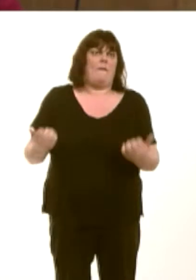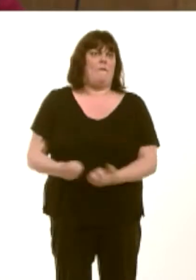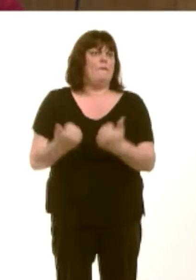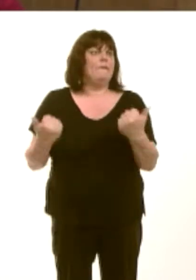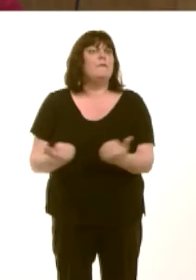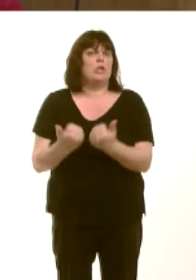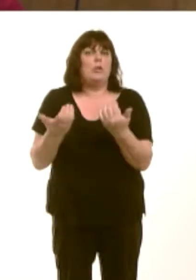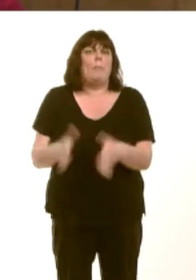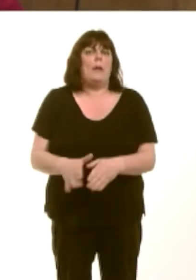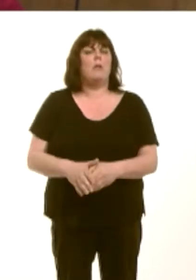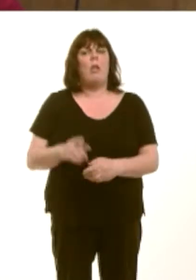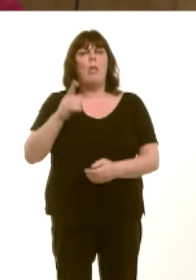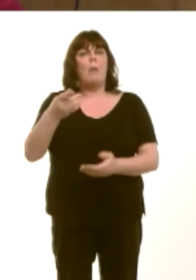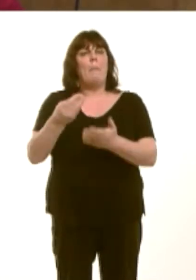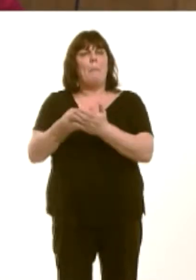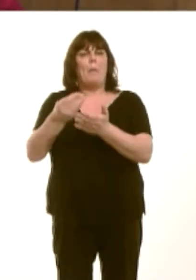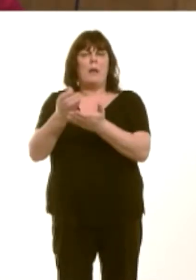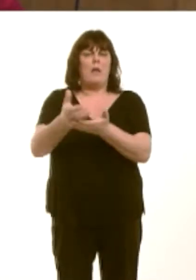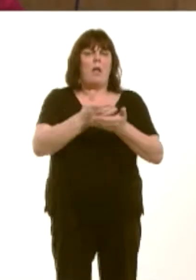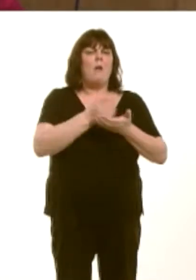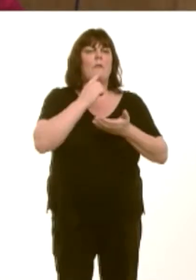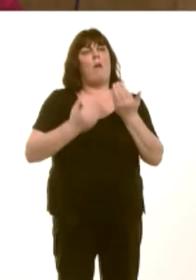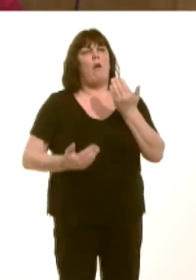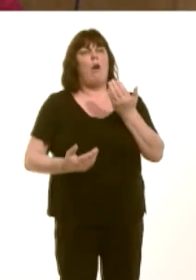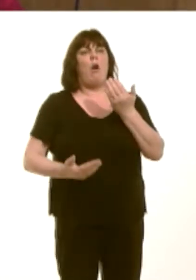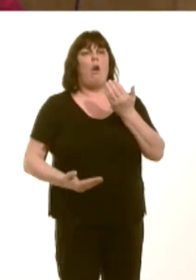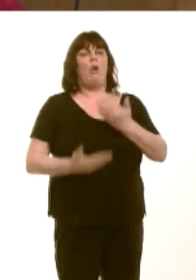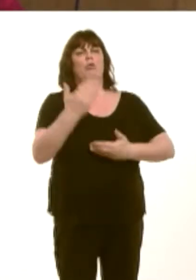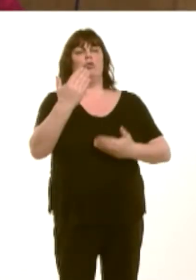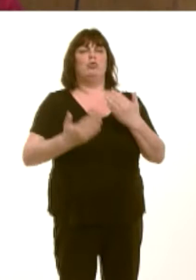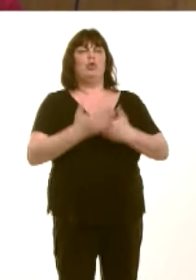make available orphan and ultra-orphan drugs as the terminology has it.